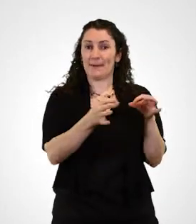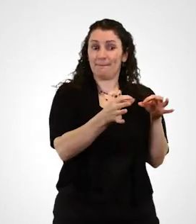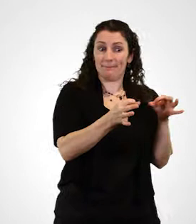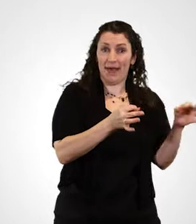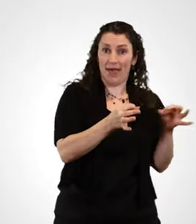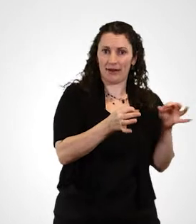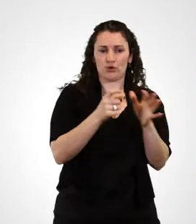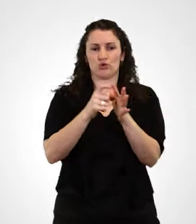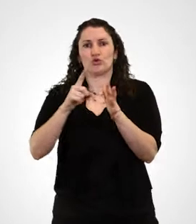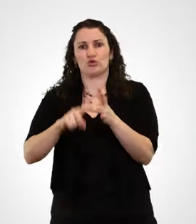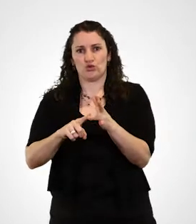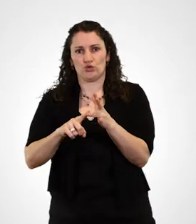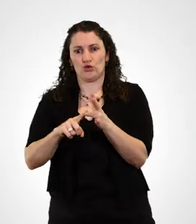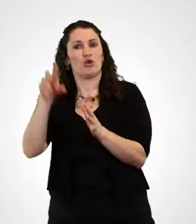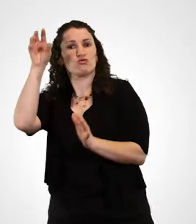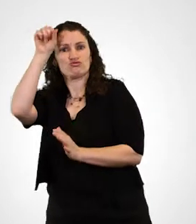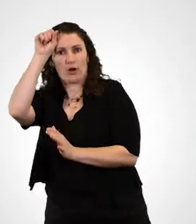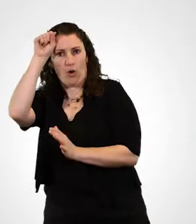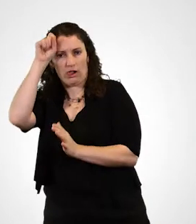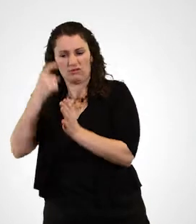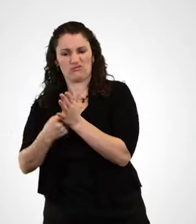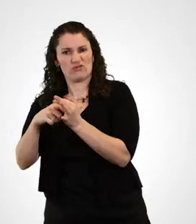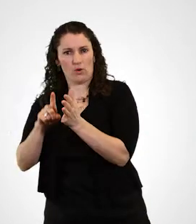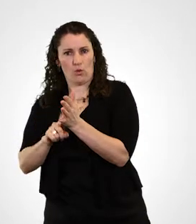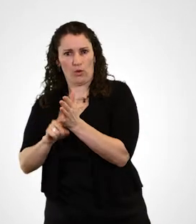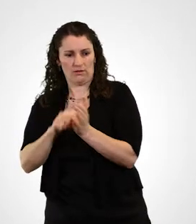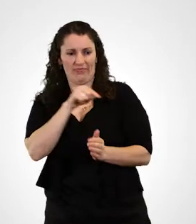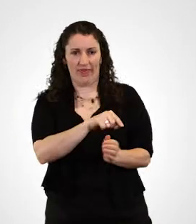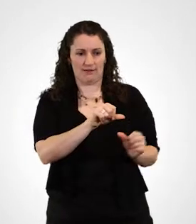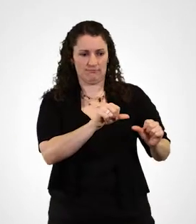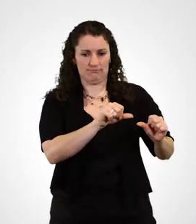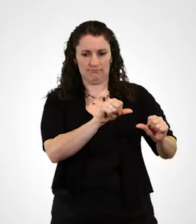Well, the language experience activity, it provides a meaningful experience